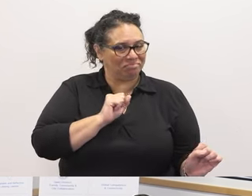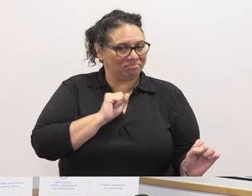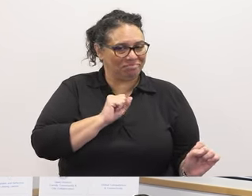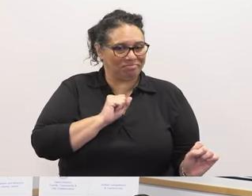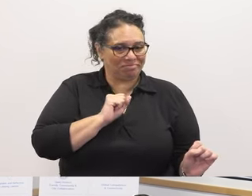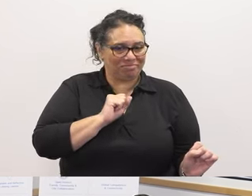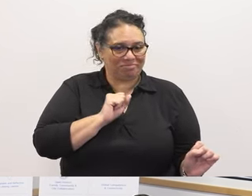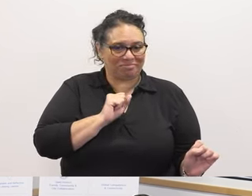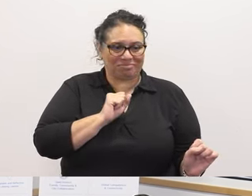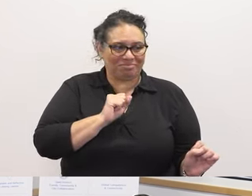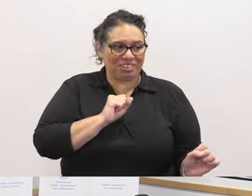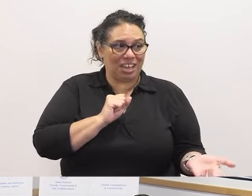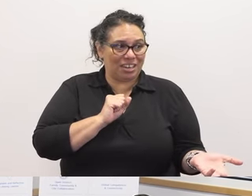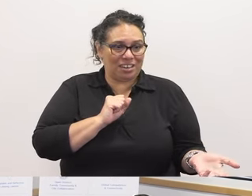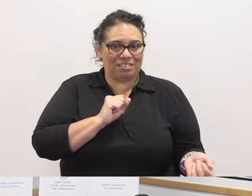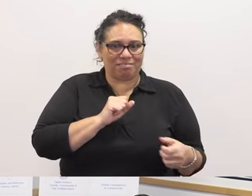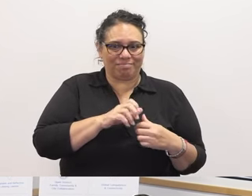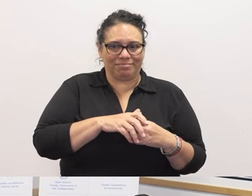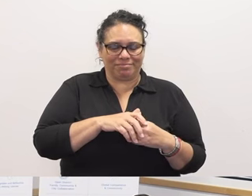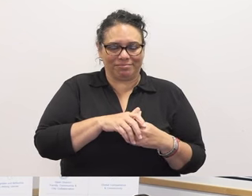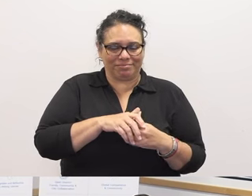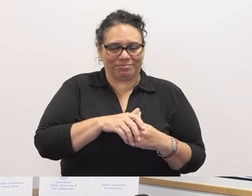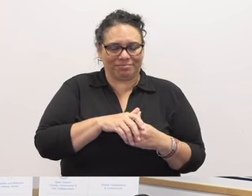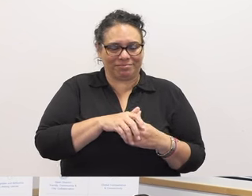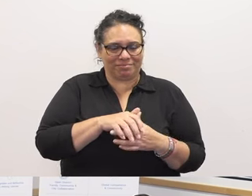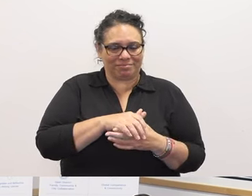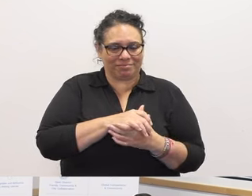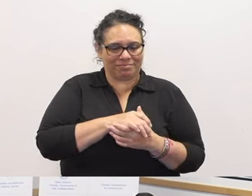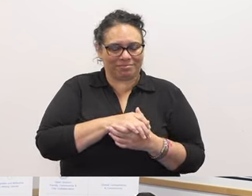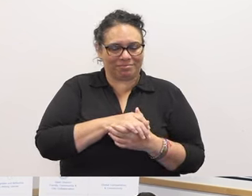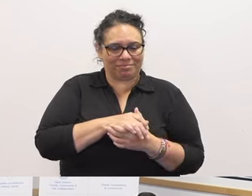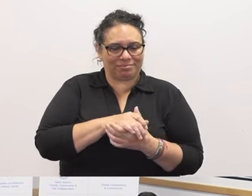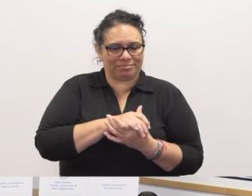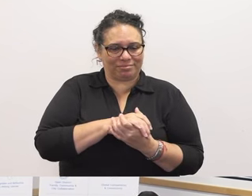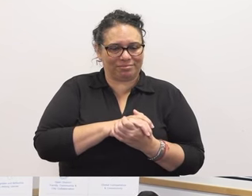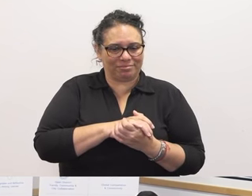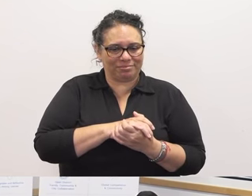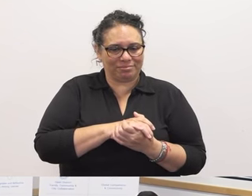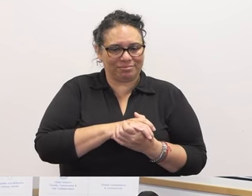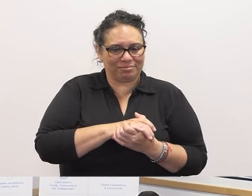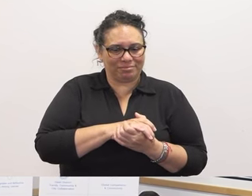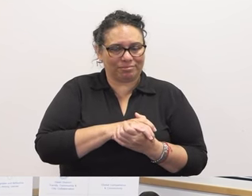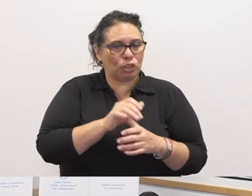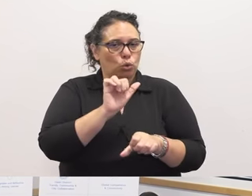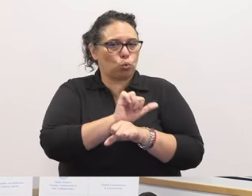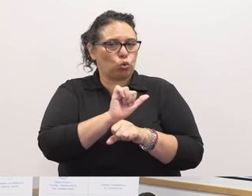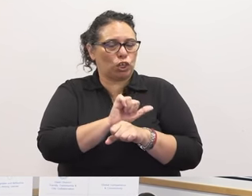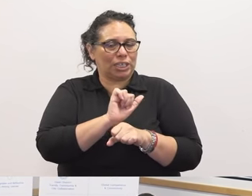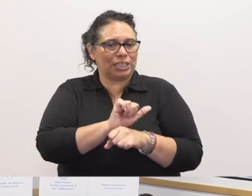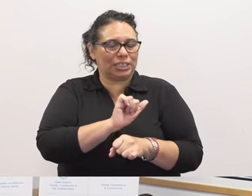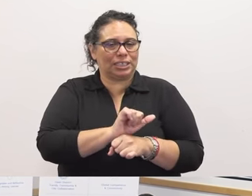in the ELA team in particular over the past three years around a full curriculum audit, working with Goldie Moham around really analyzing